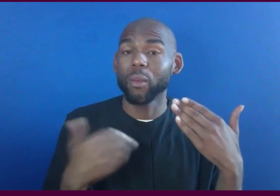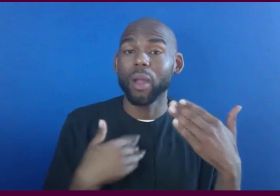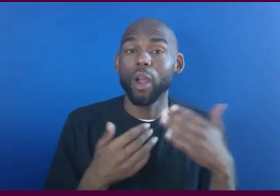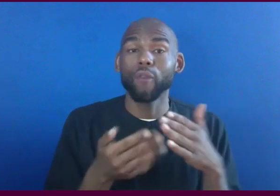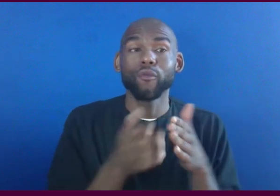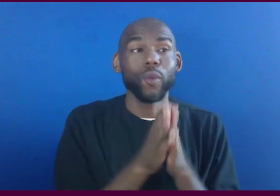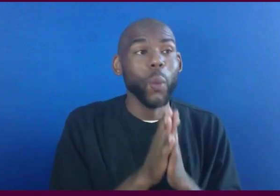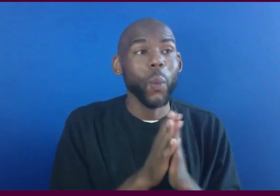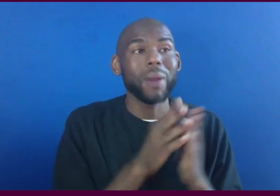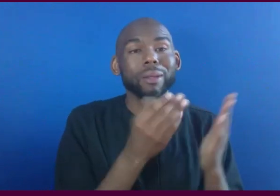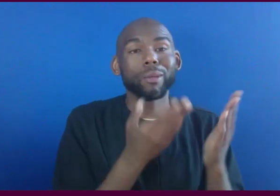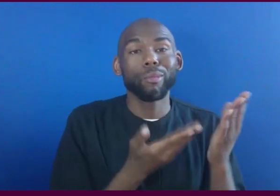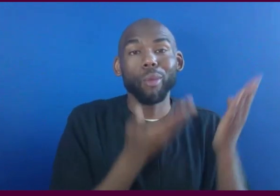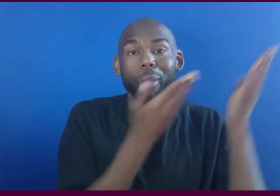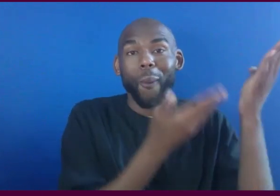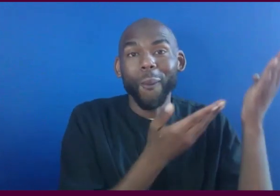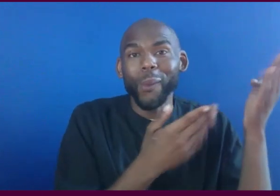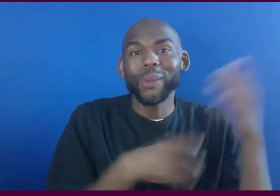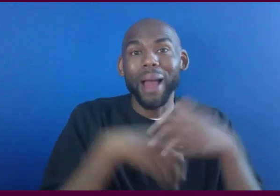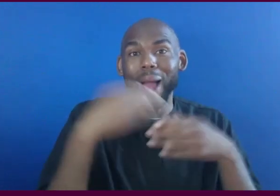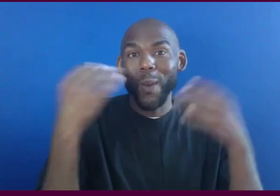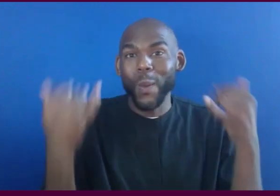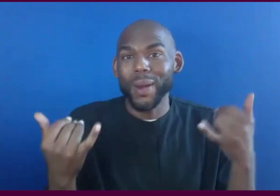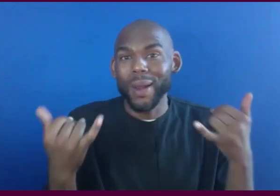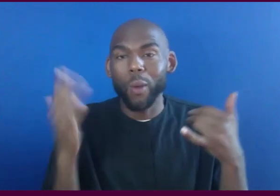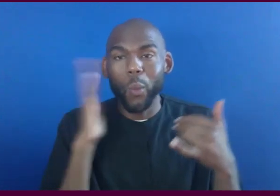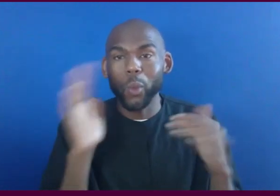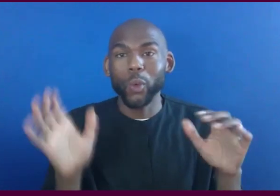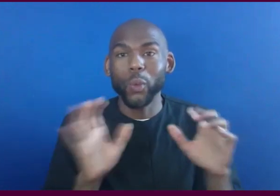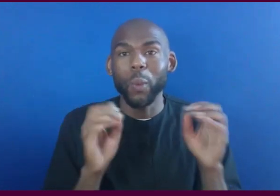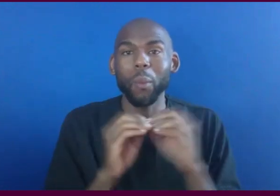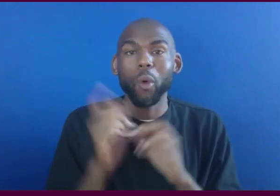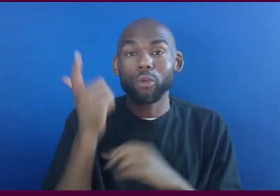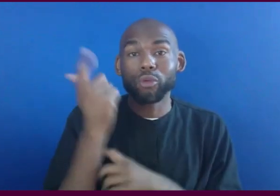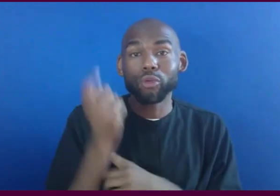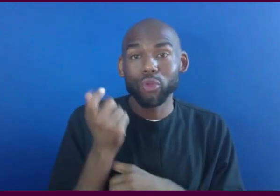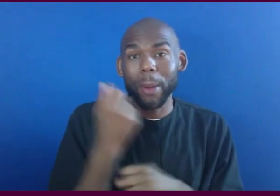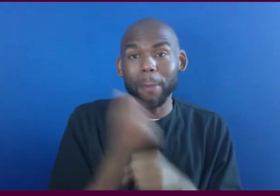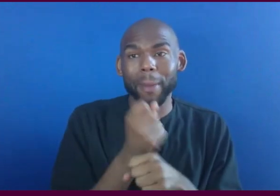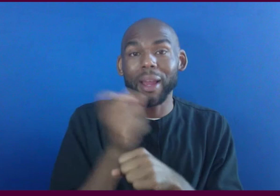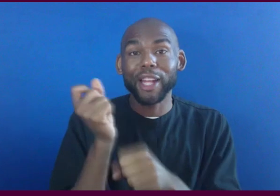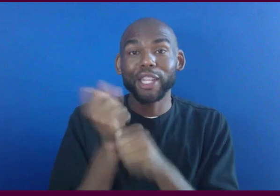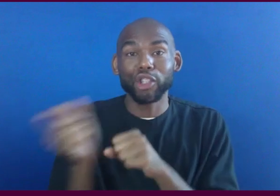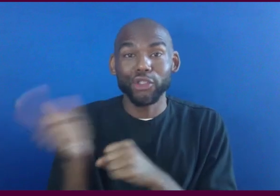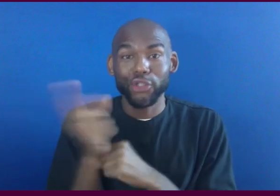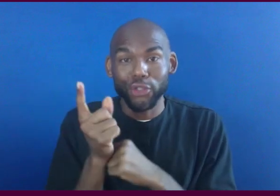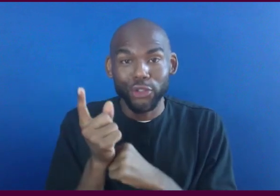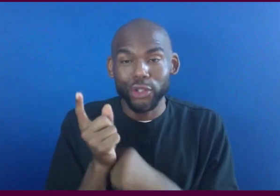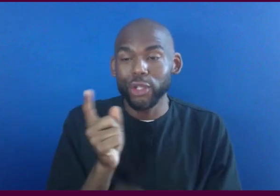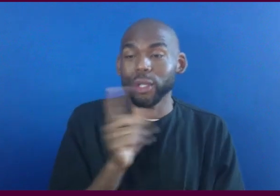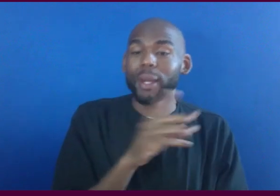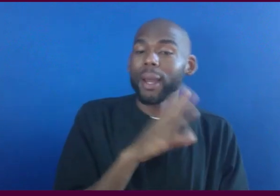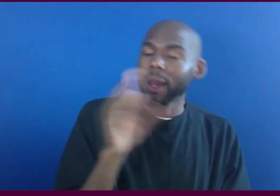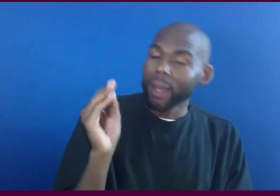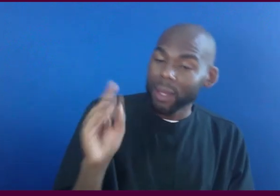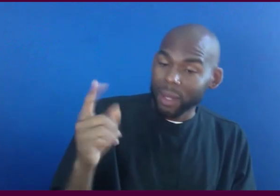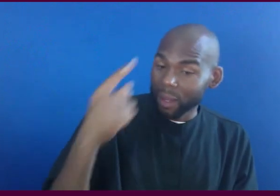We have our Request For Proposal out right now. We'll be doing more grant-making next year.